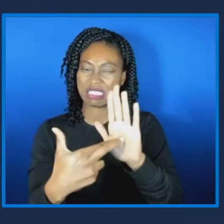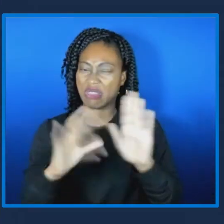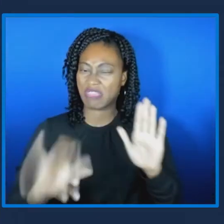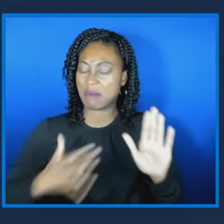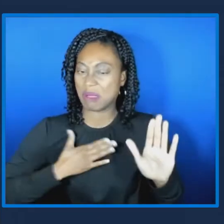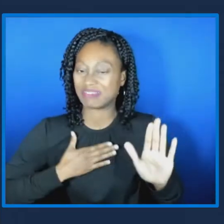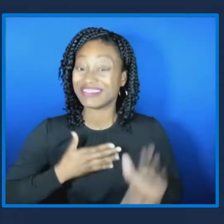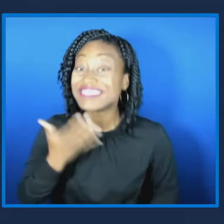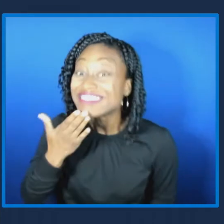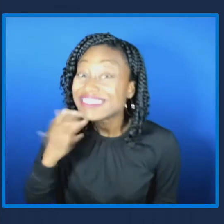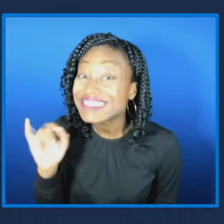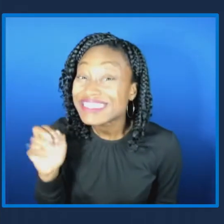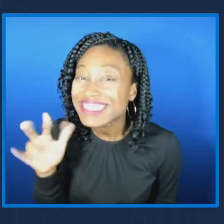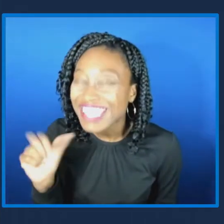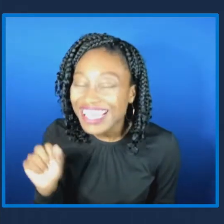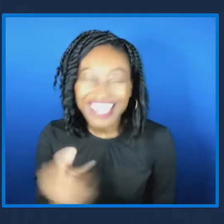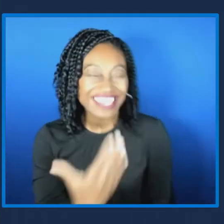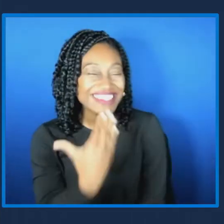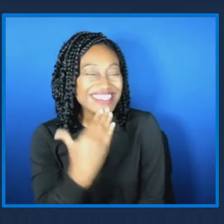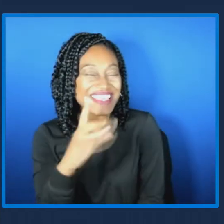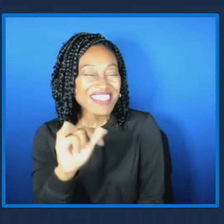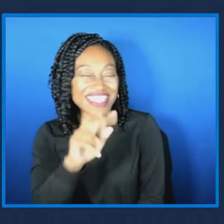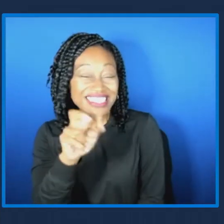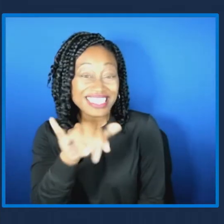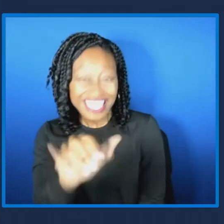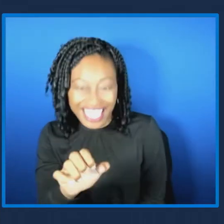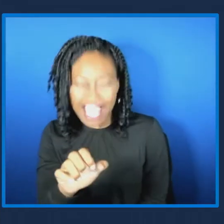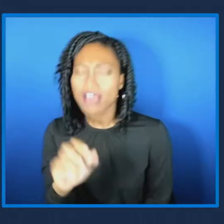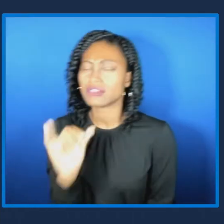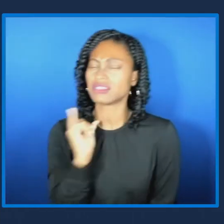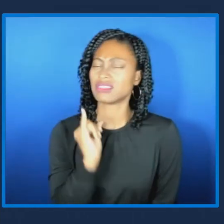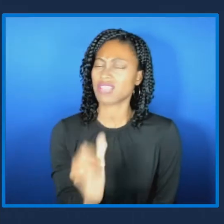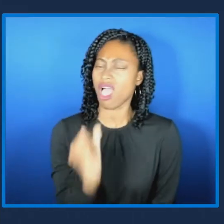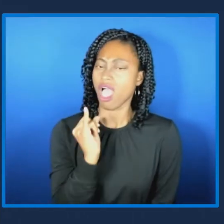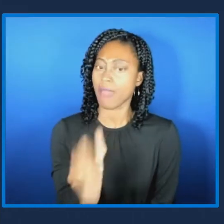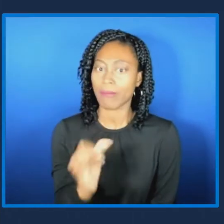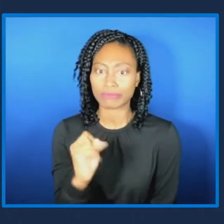Thanks Lizzie. Me too,I'm super excited about this Crip Camp panel.